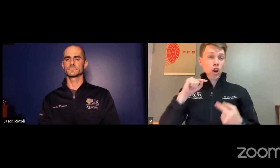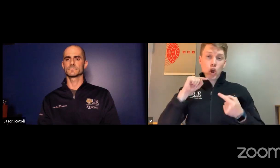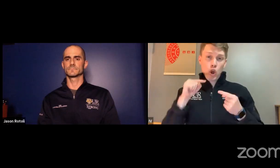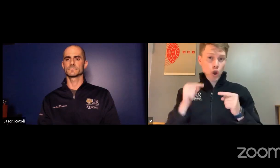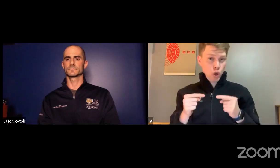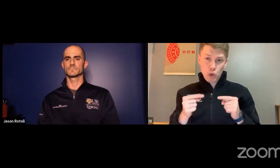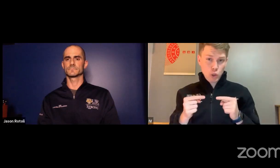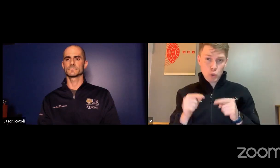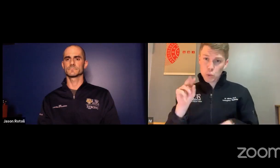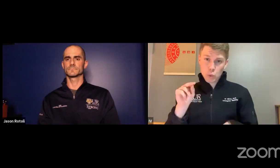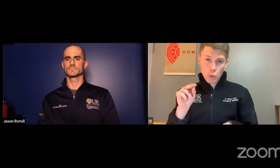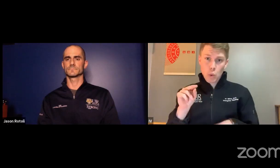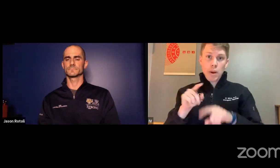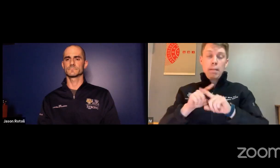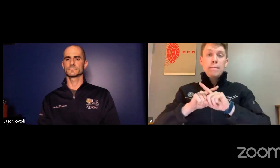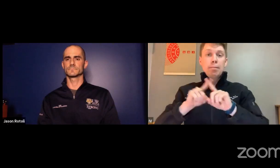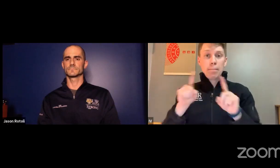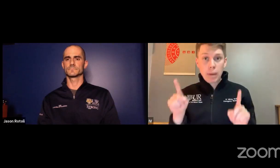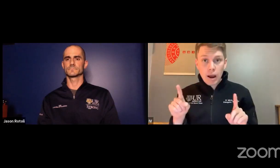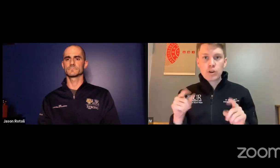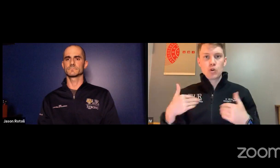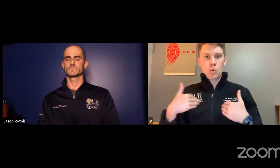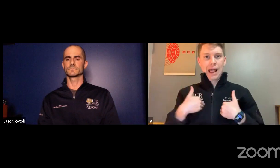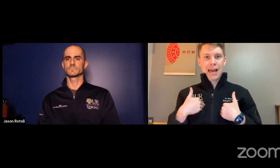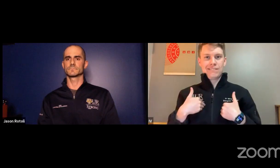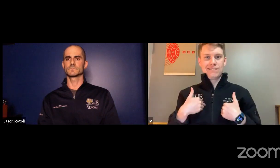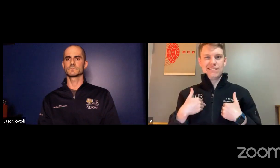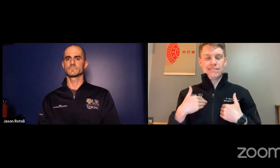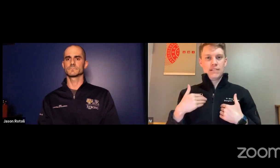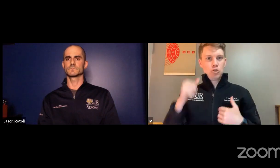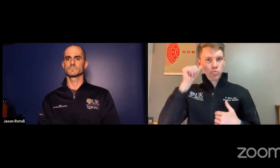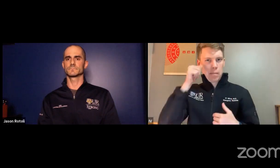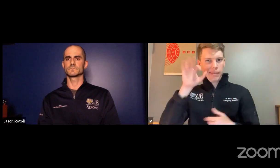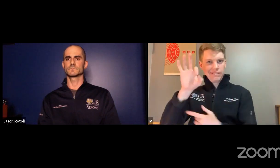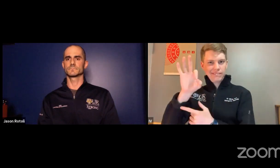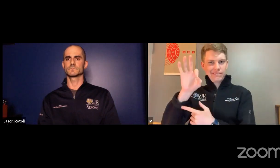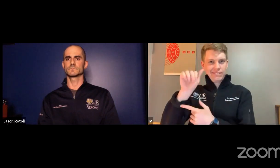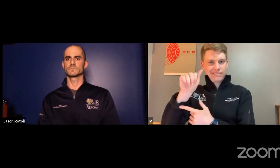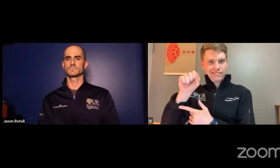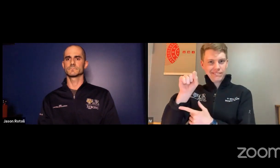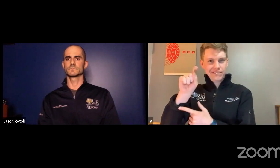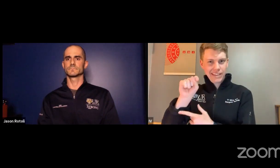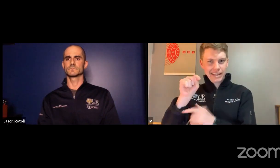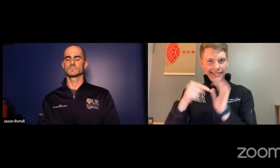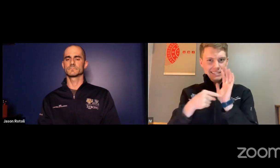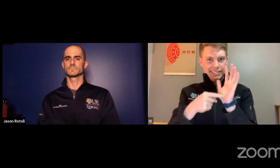that causes that pain. And that's when you need to talk to the doctor and go there.